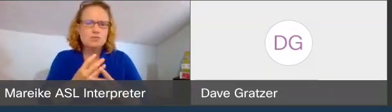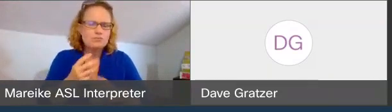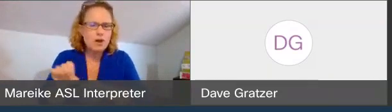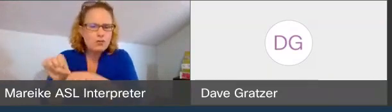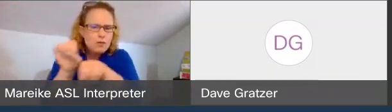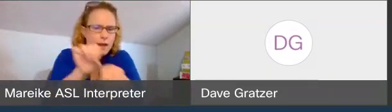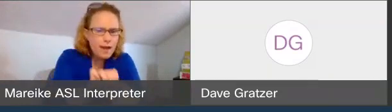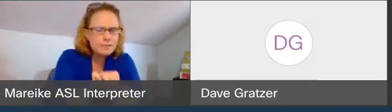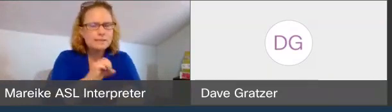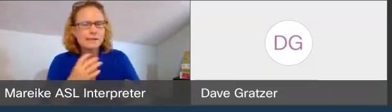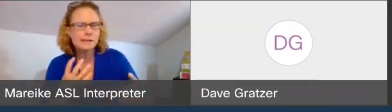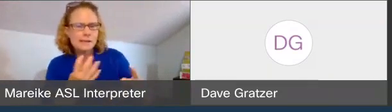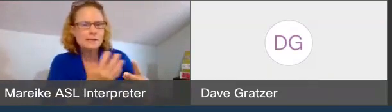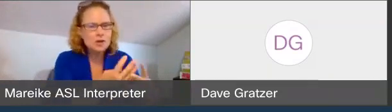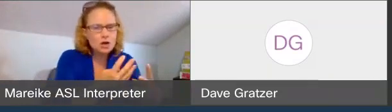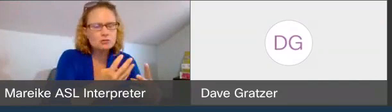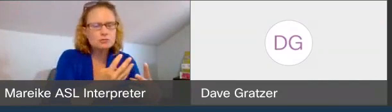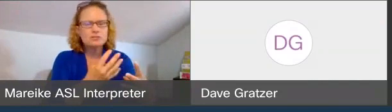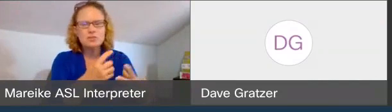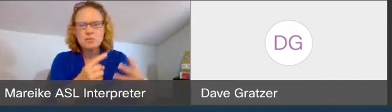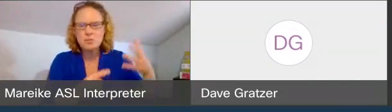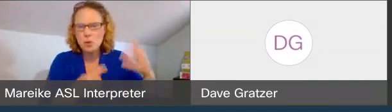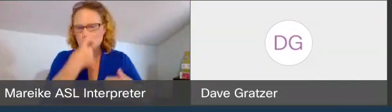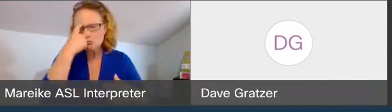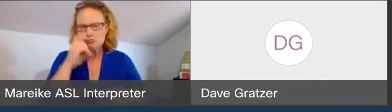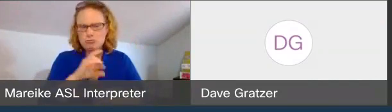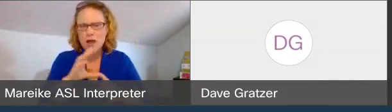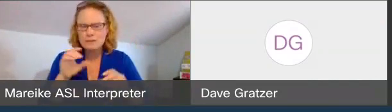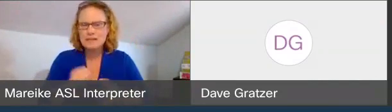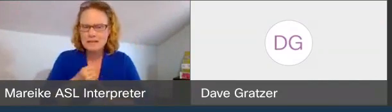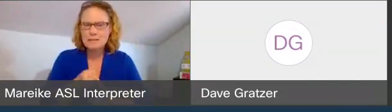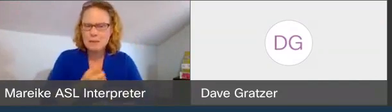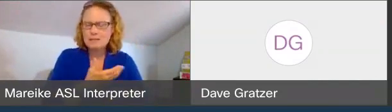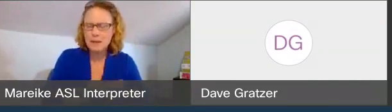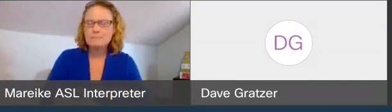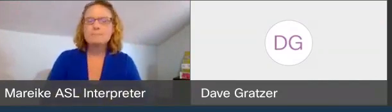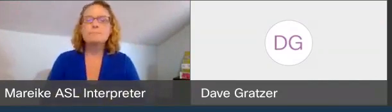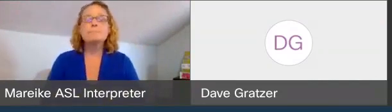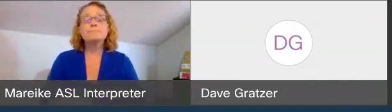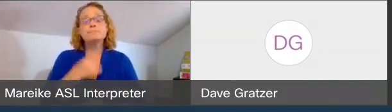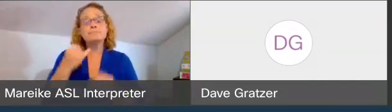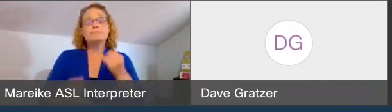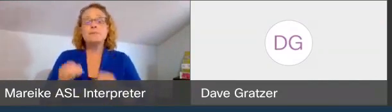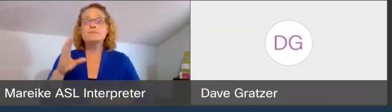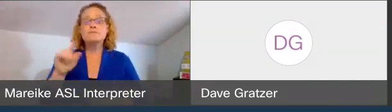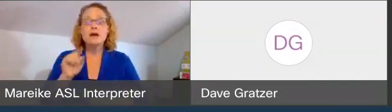and how those traumas might be impacting them. And finally FACT is going to have an explicit focus